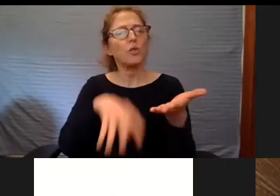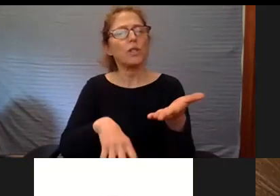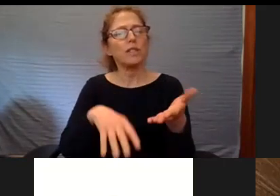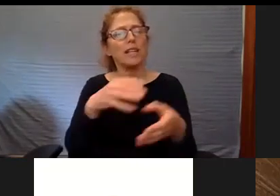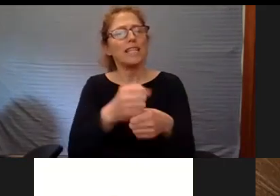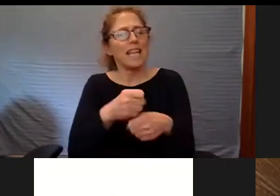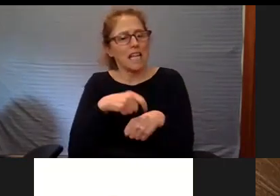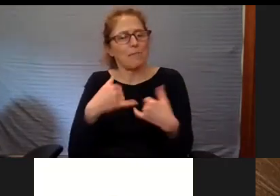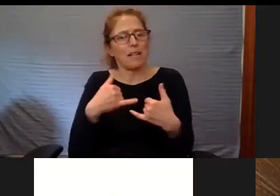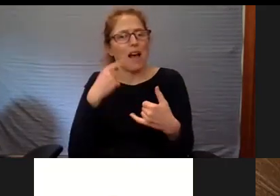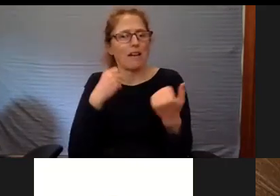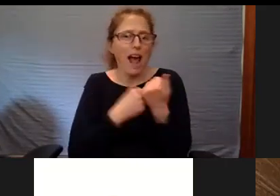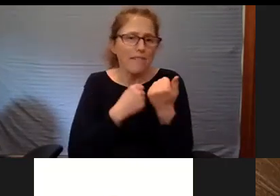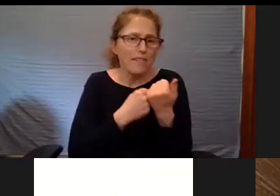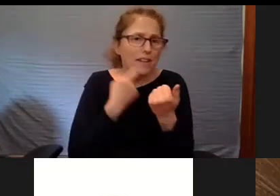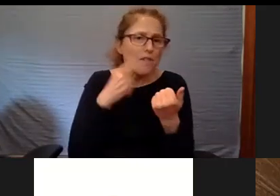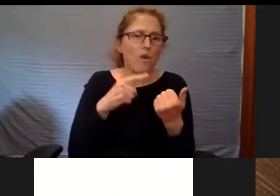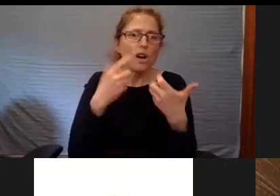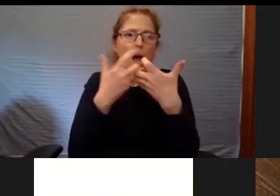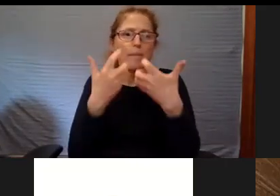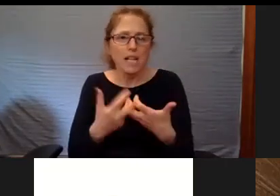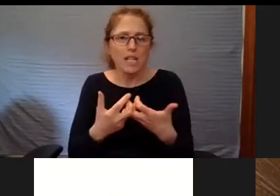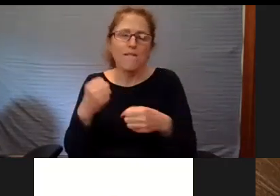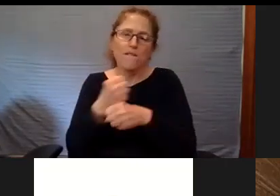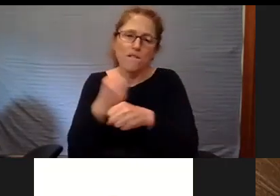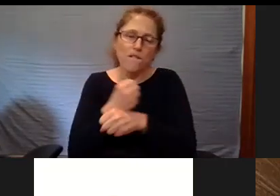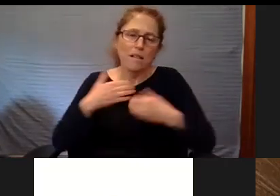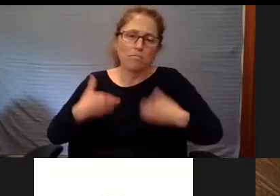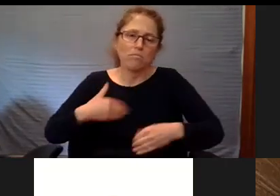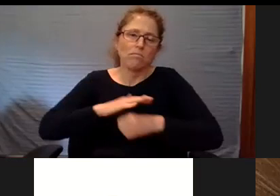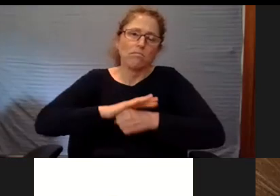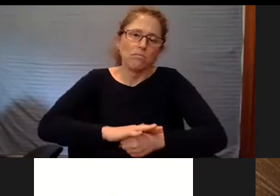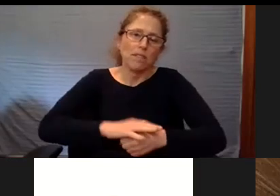advocate for our accommodations and fight ableism in the classroom?"